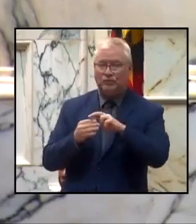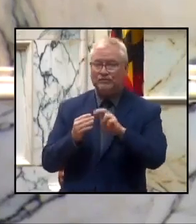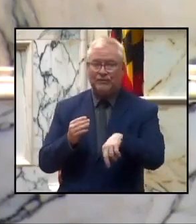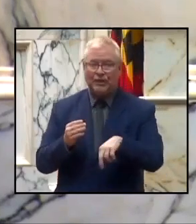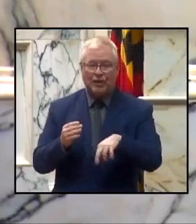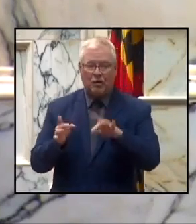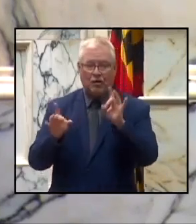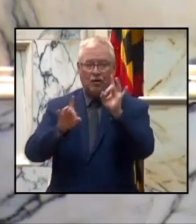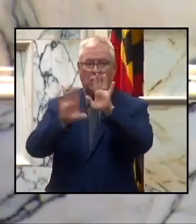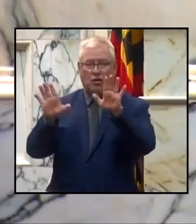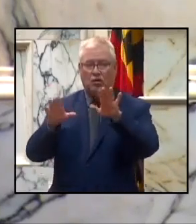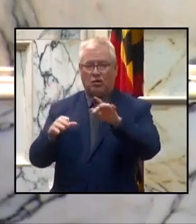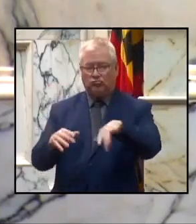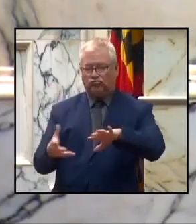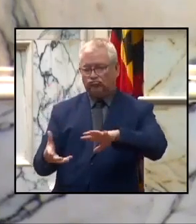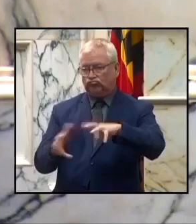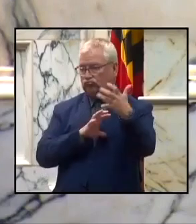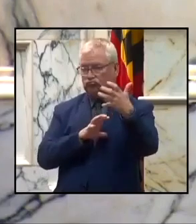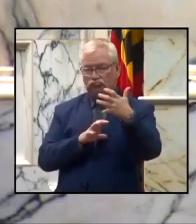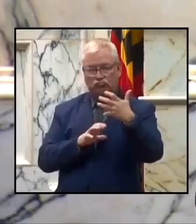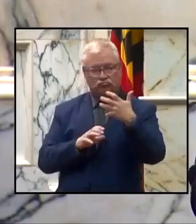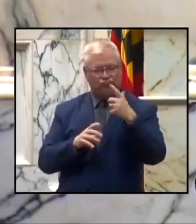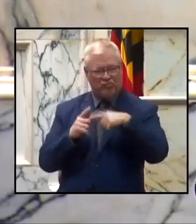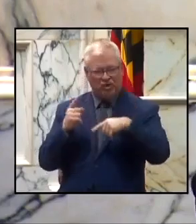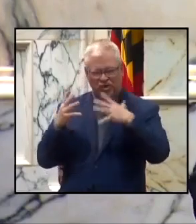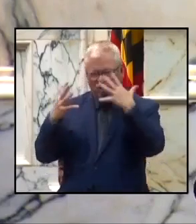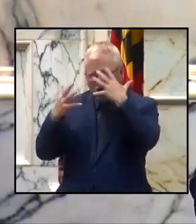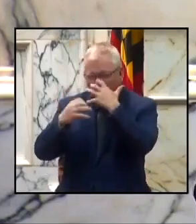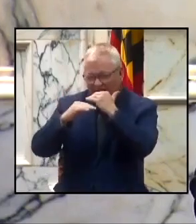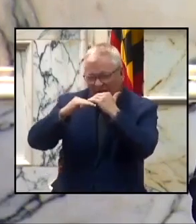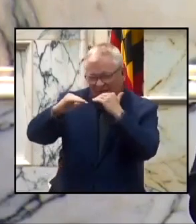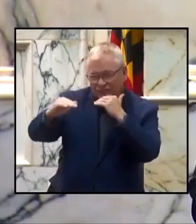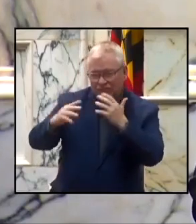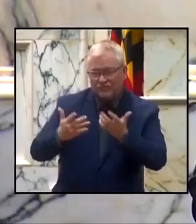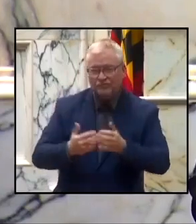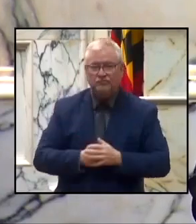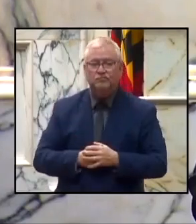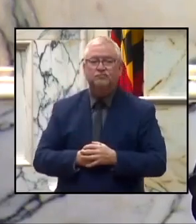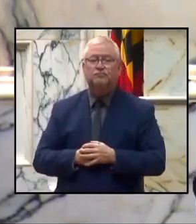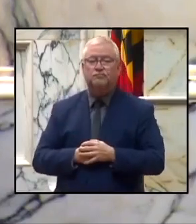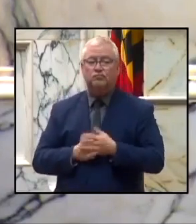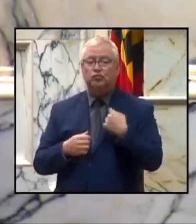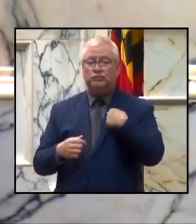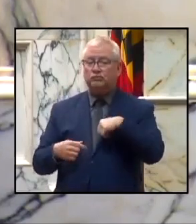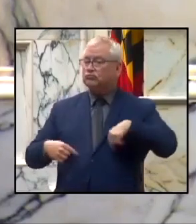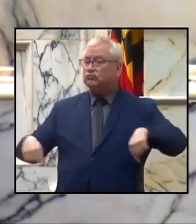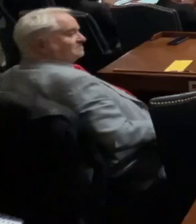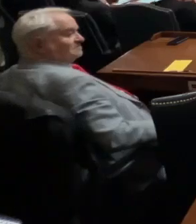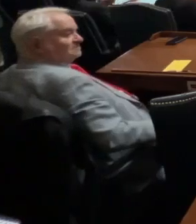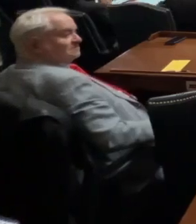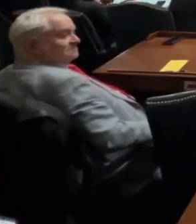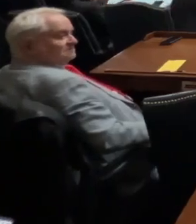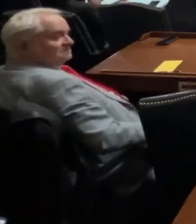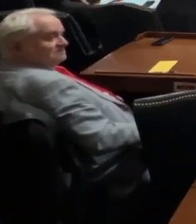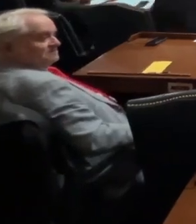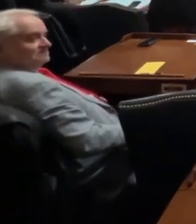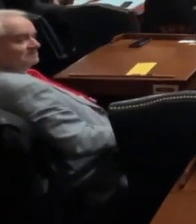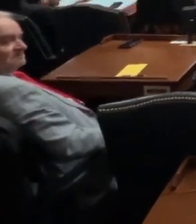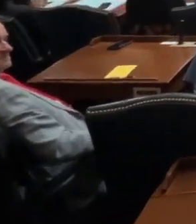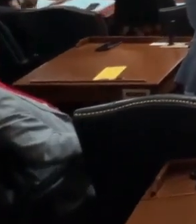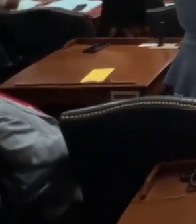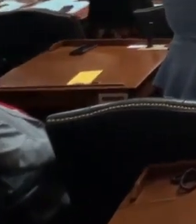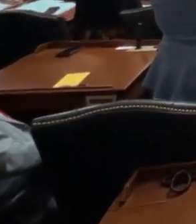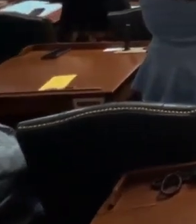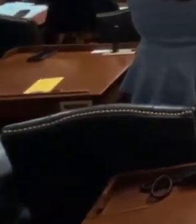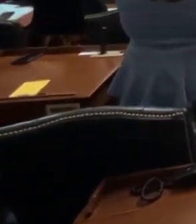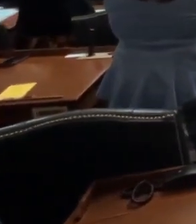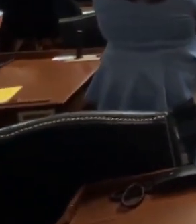the dark. While we slept